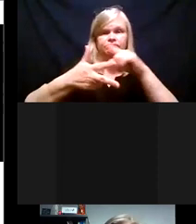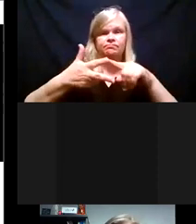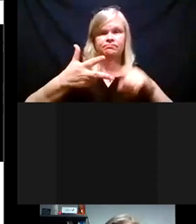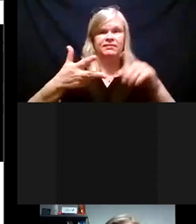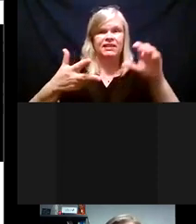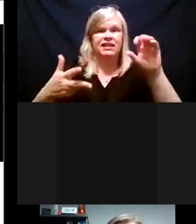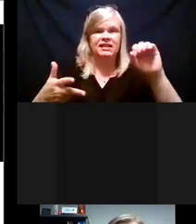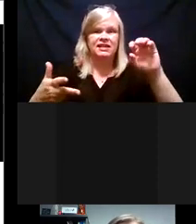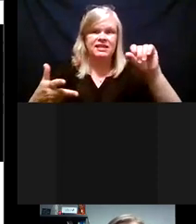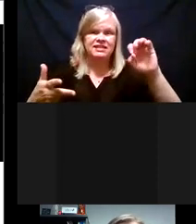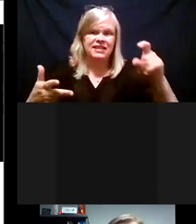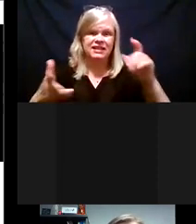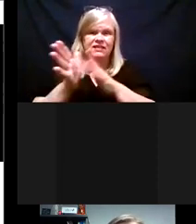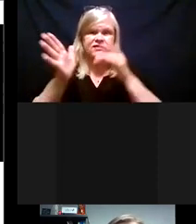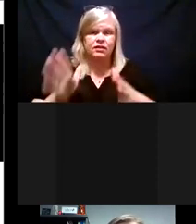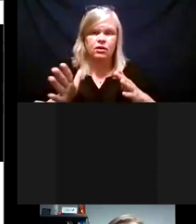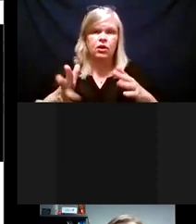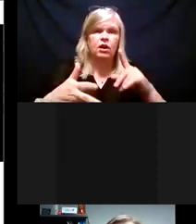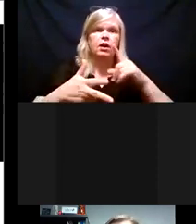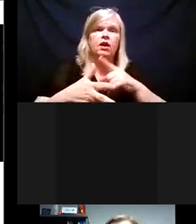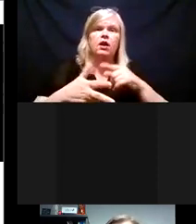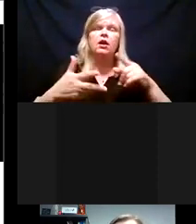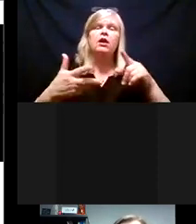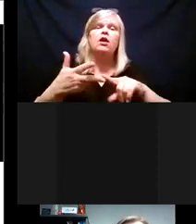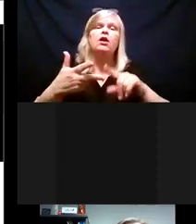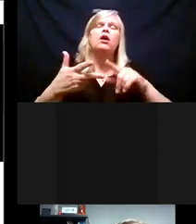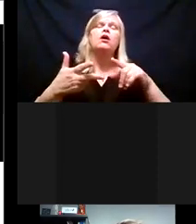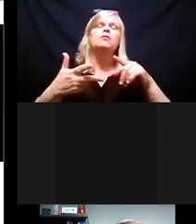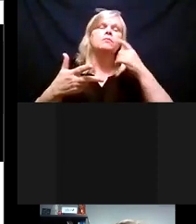TIER I IS THE LEAST SEVERE AND THEY ESCALATE FROM THERE.